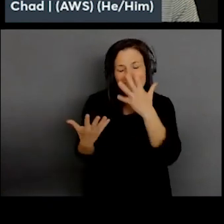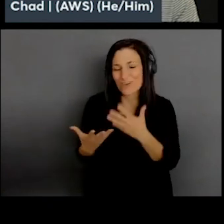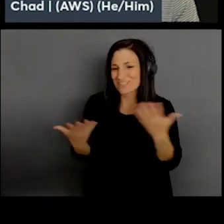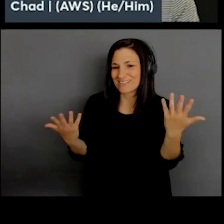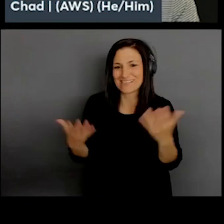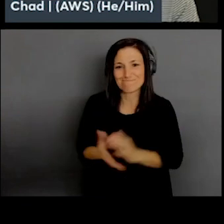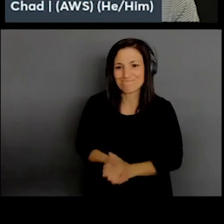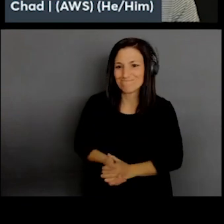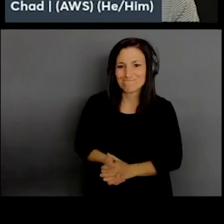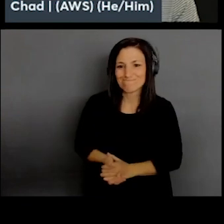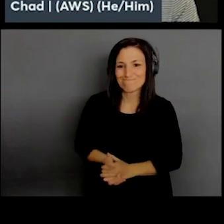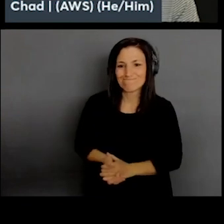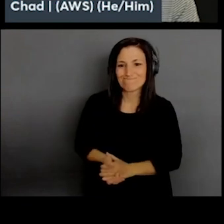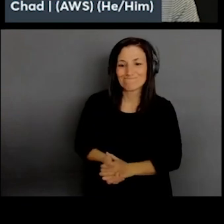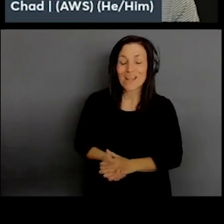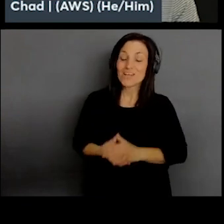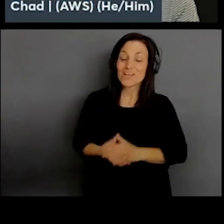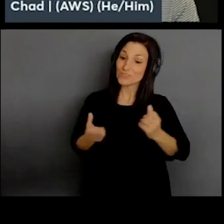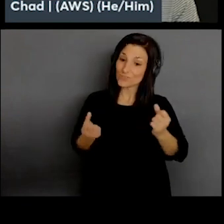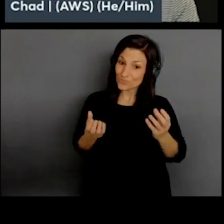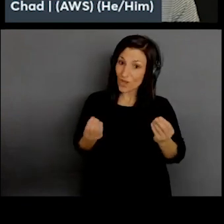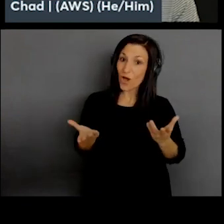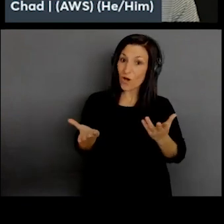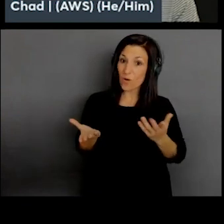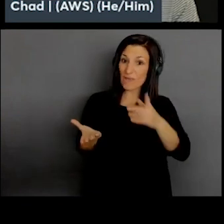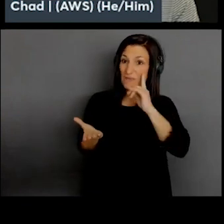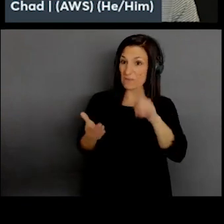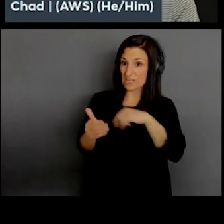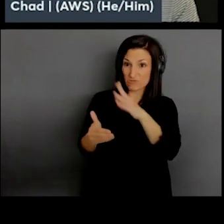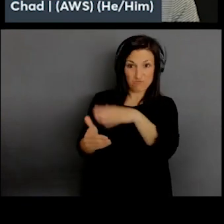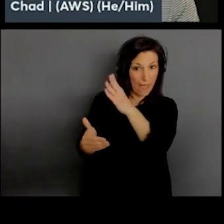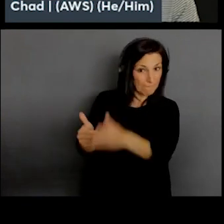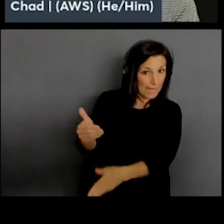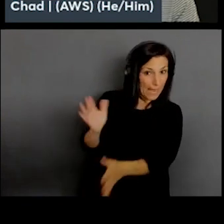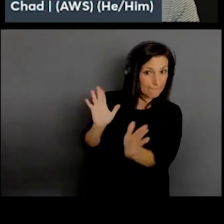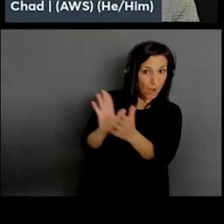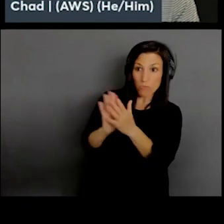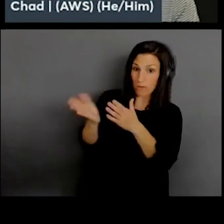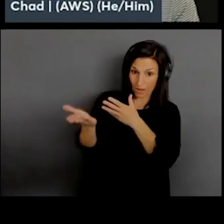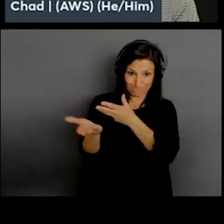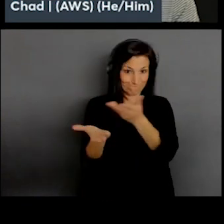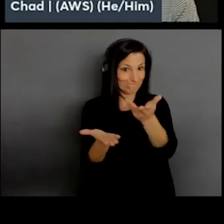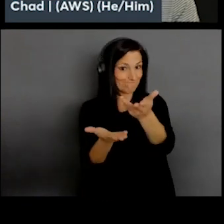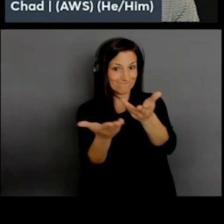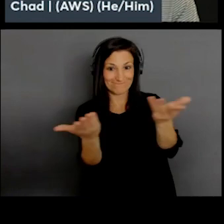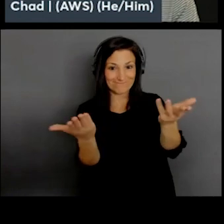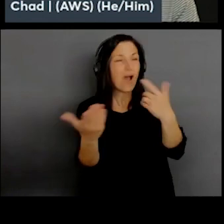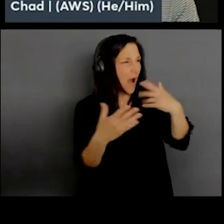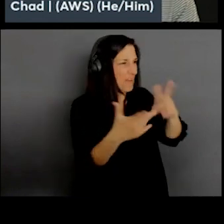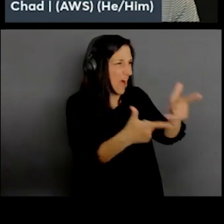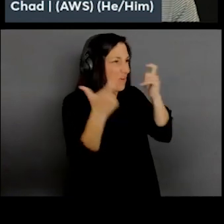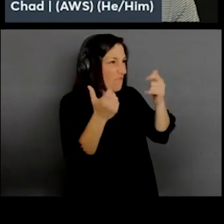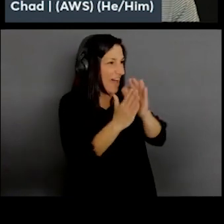So I think we should probably wrap up. So.. and... Oh and there it goes back down. We scale down. Yes. I'll just make it faster. Nice. There you go.